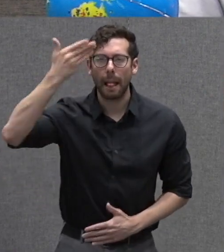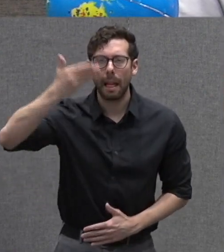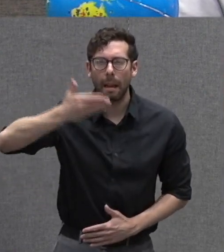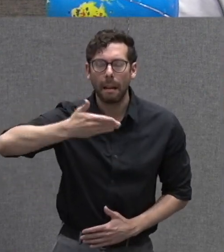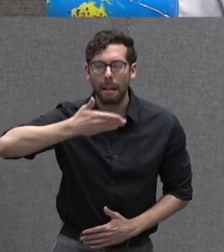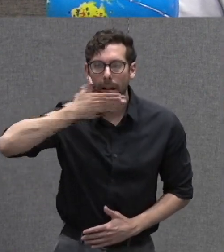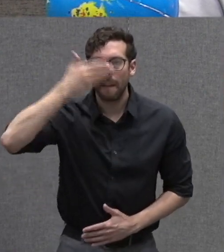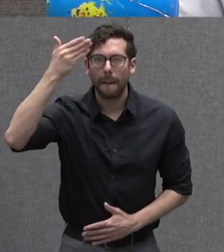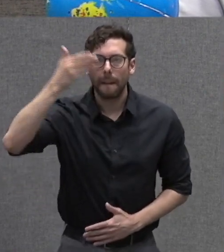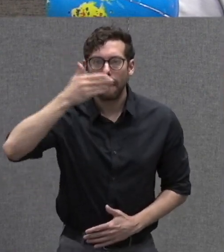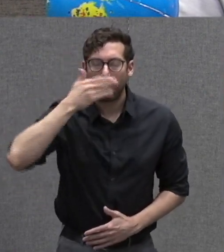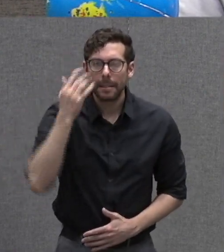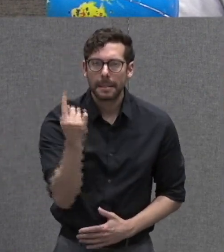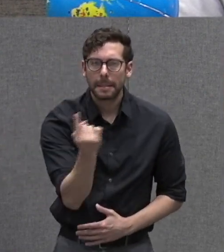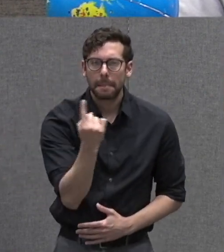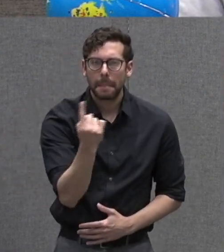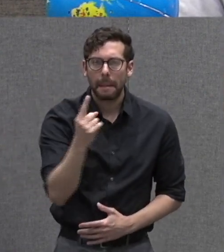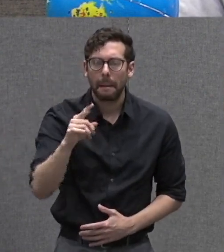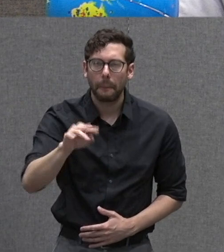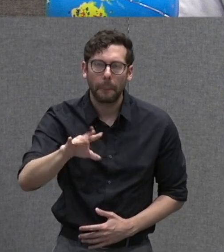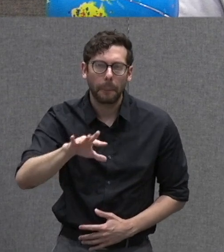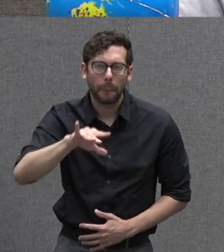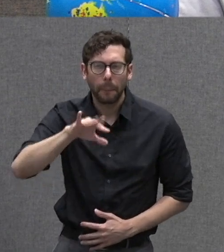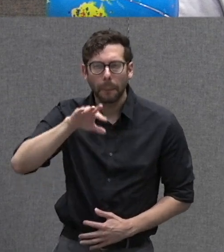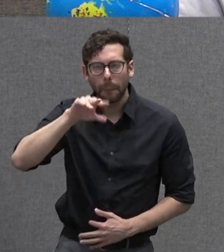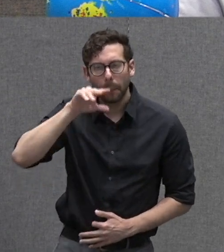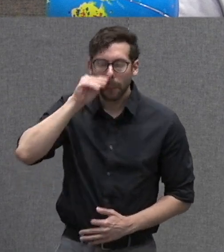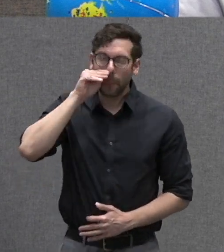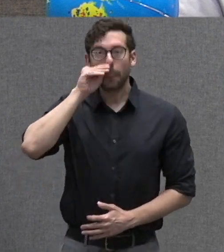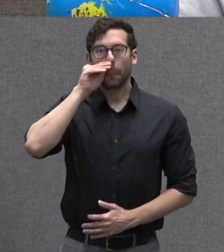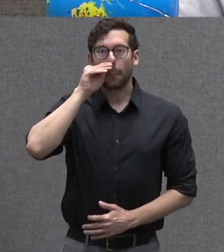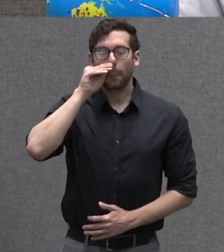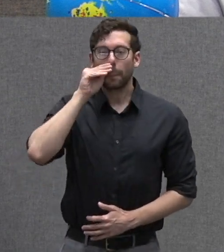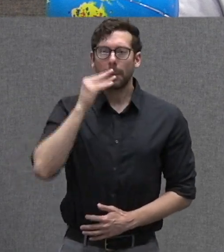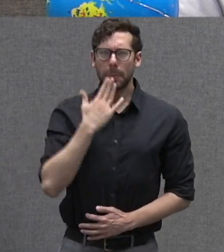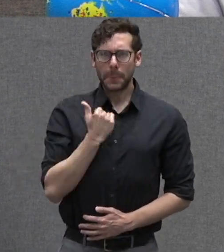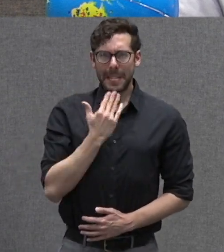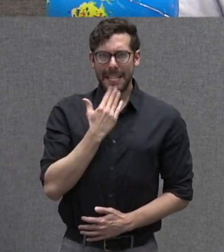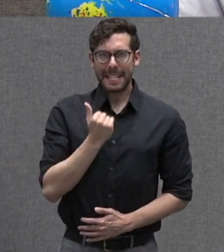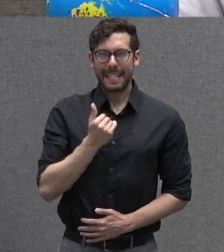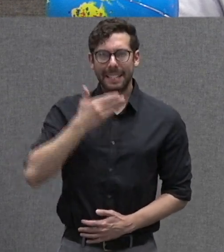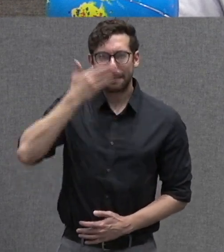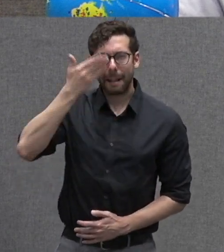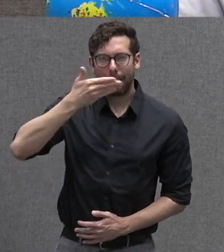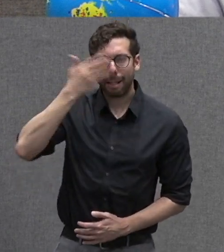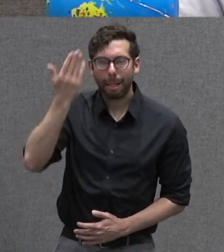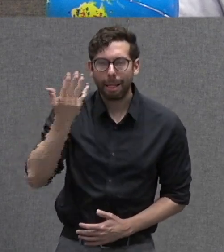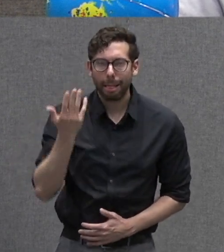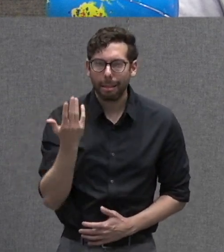and it might have a sweet smell like flowers, and they're fragrant.